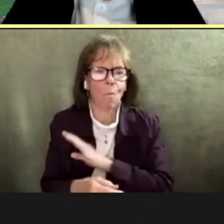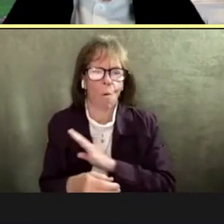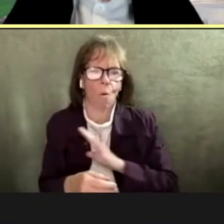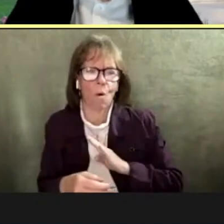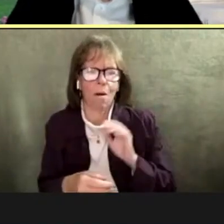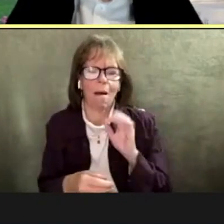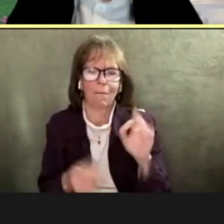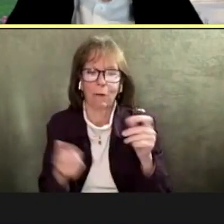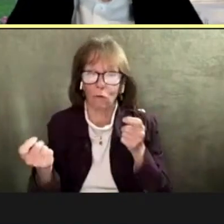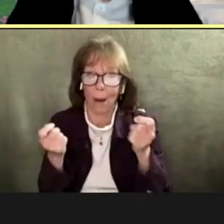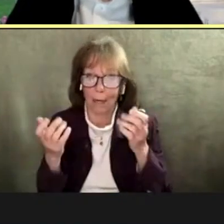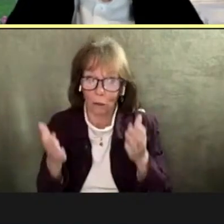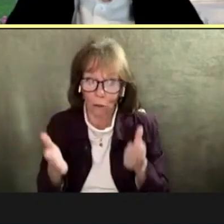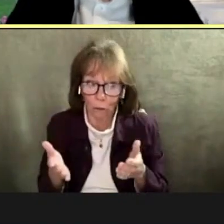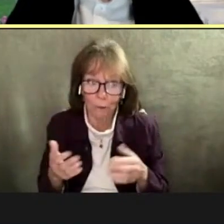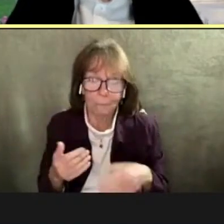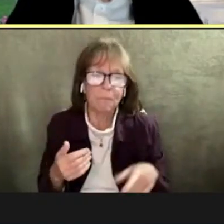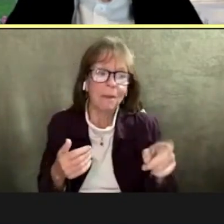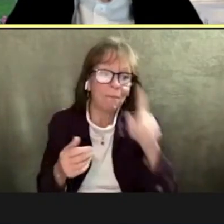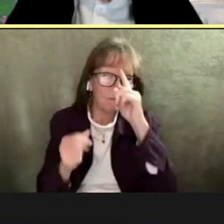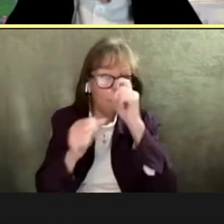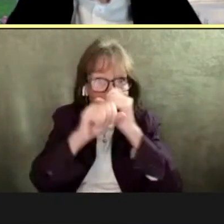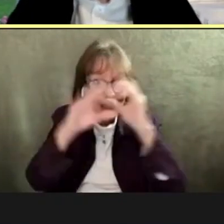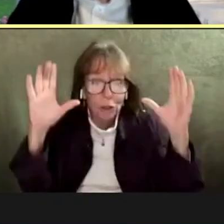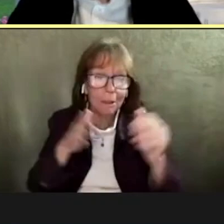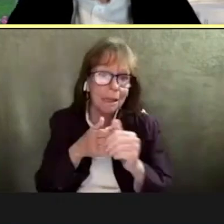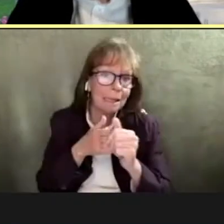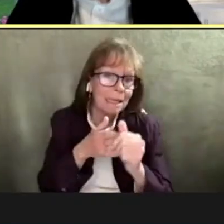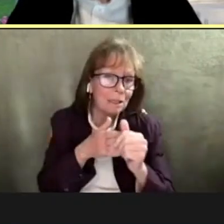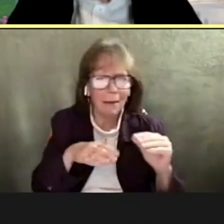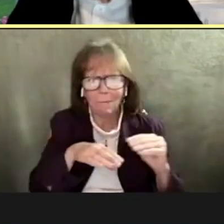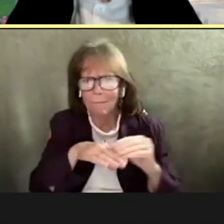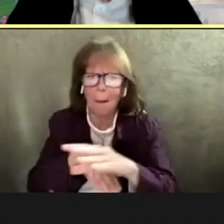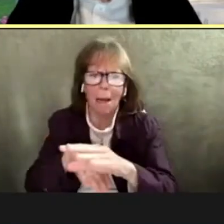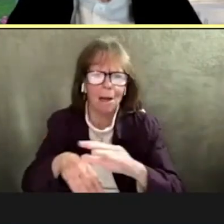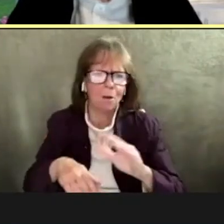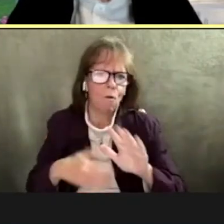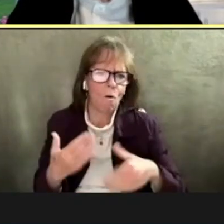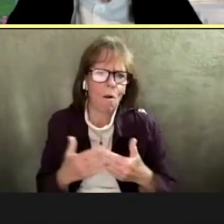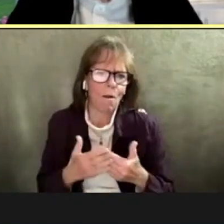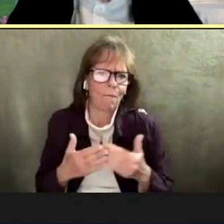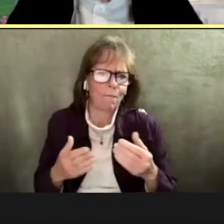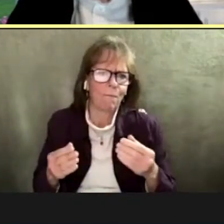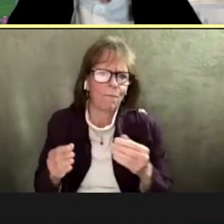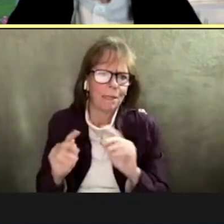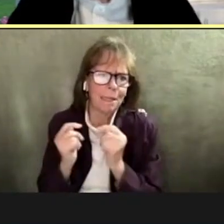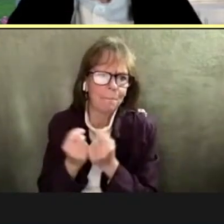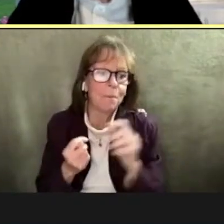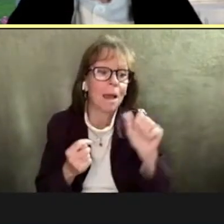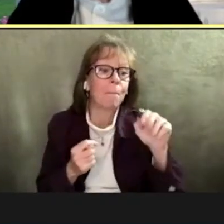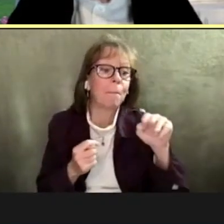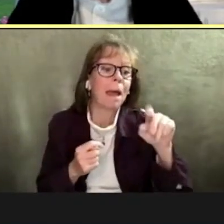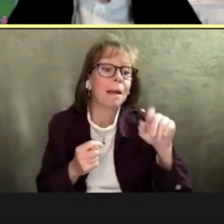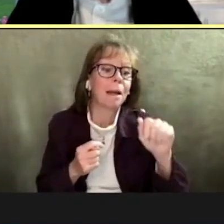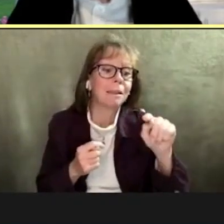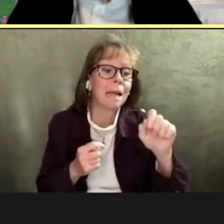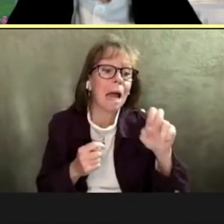Her vision and leadership inspire her team. Amanda Taus is a co-organizer.